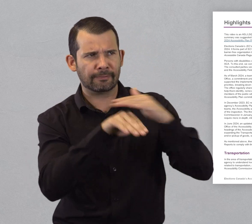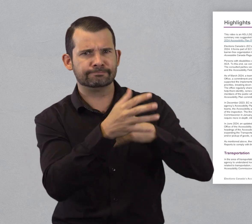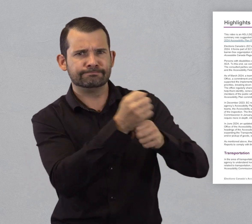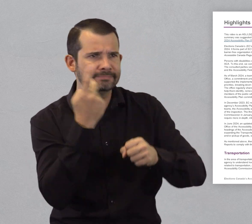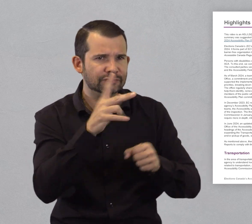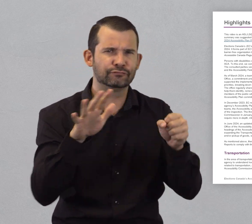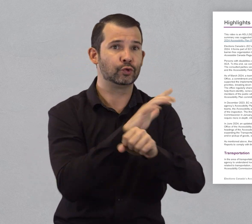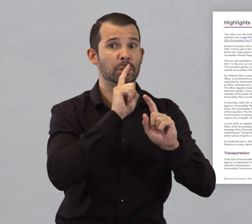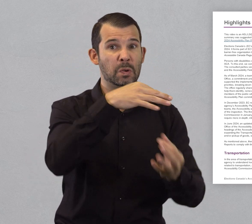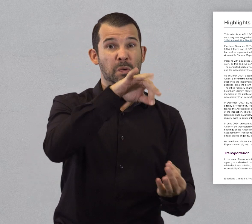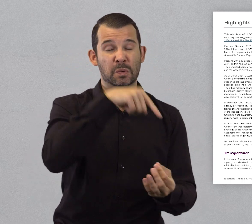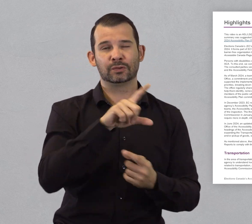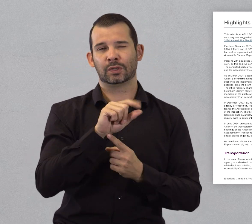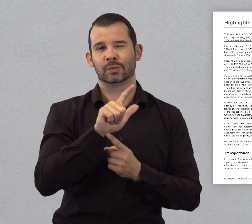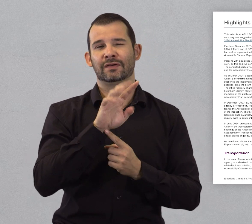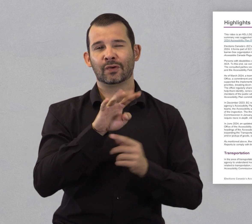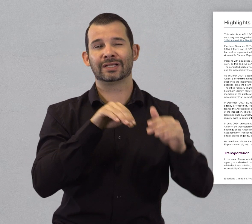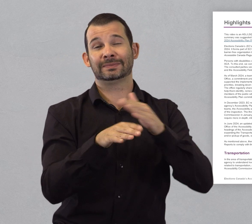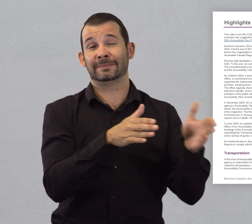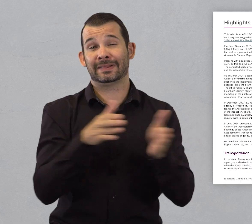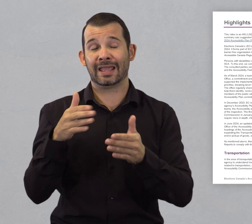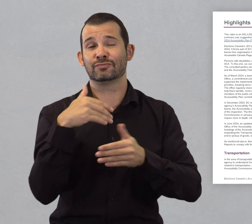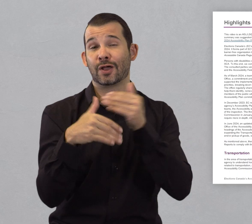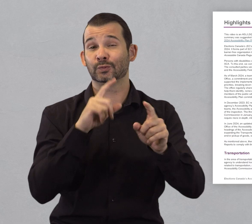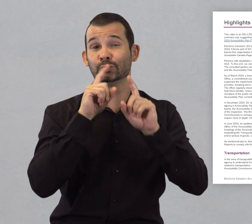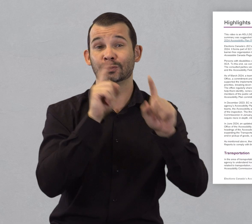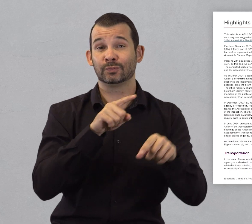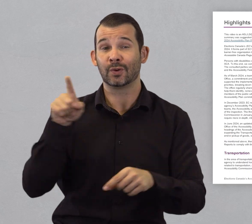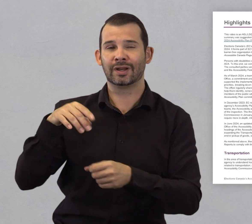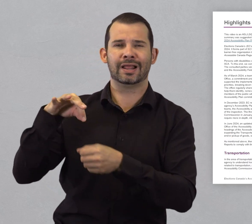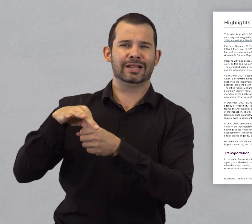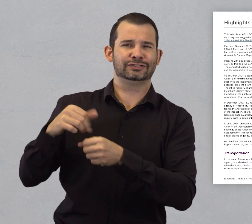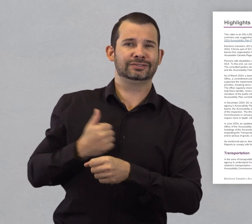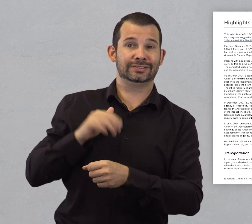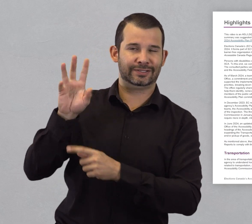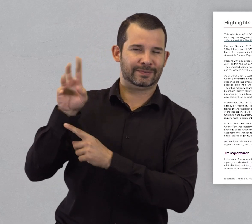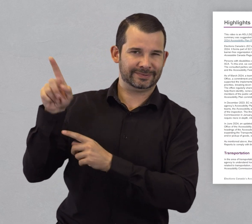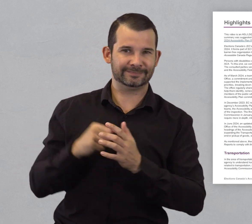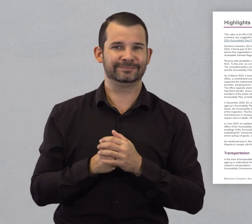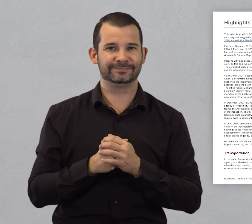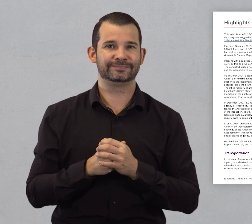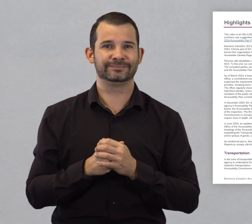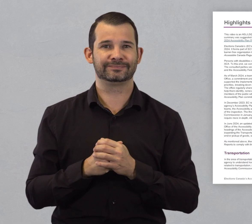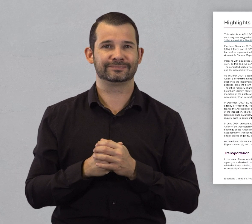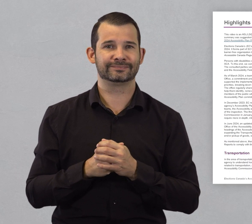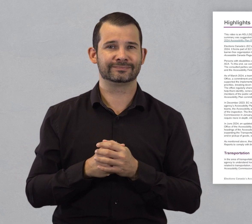report at 2024 Accessibility Plan Progress Report – Elections Canada.